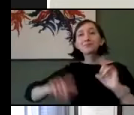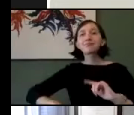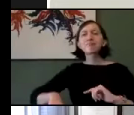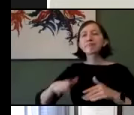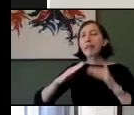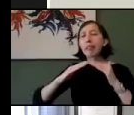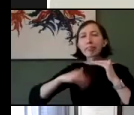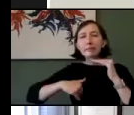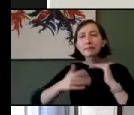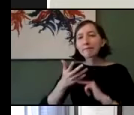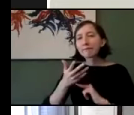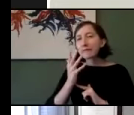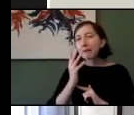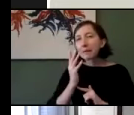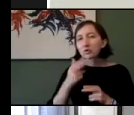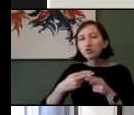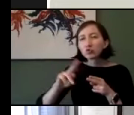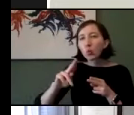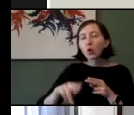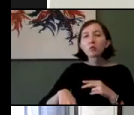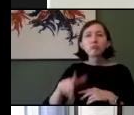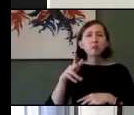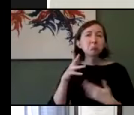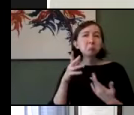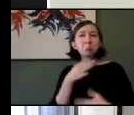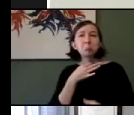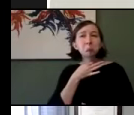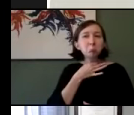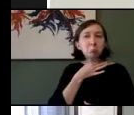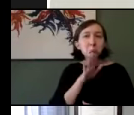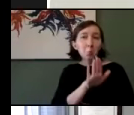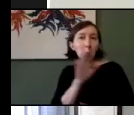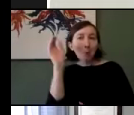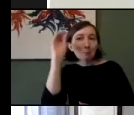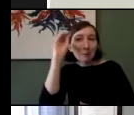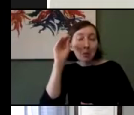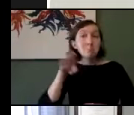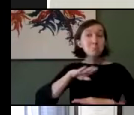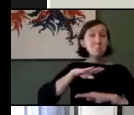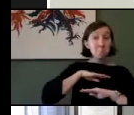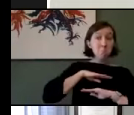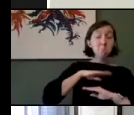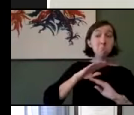We want to hear about other topics and how we did and really truly if there are other topics